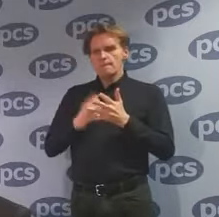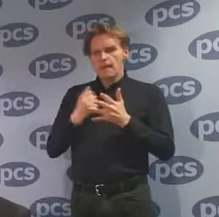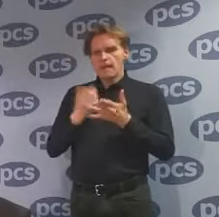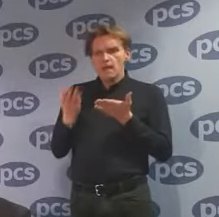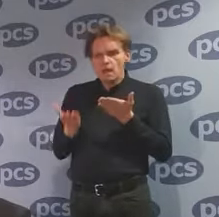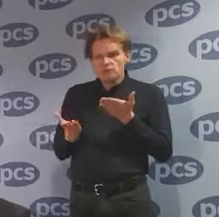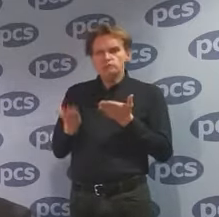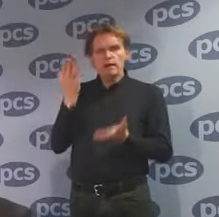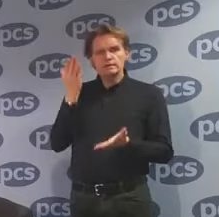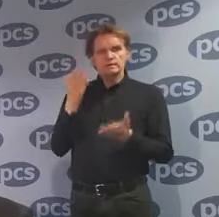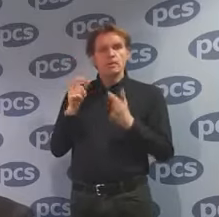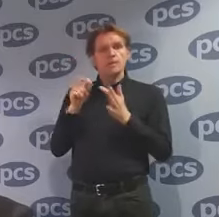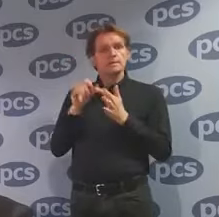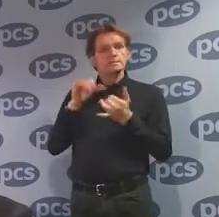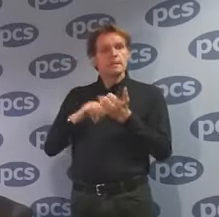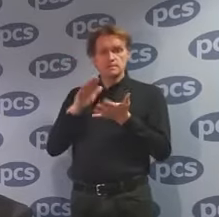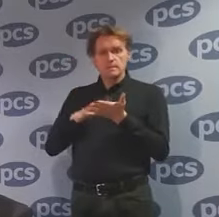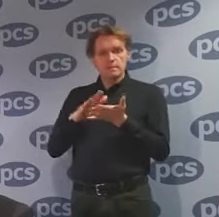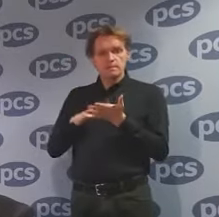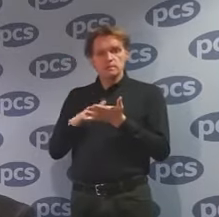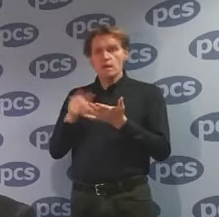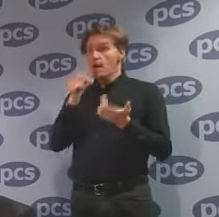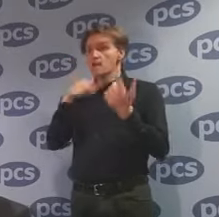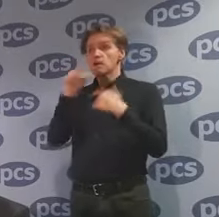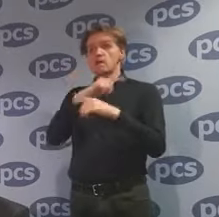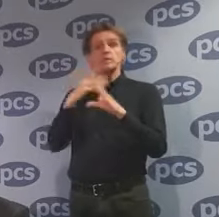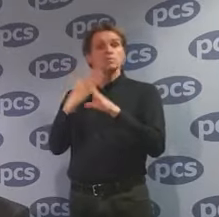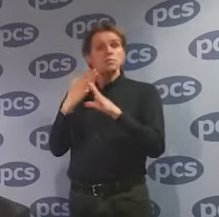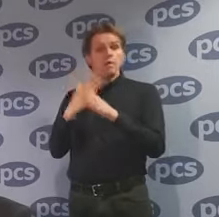and other public sector workers in Scotland that's why I hope to see. Is